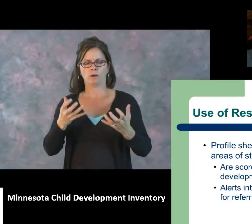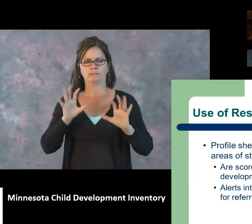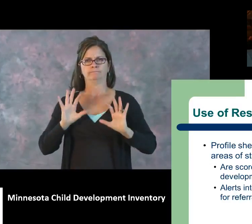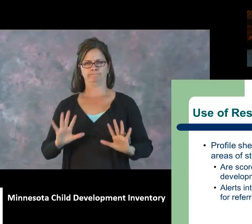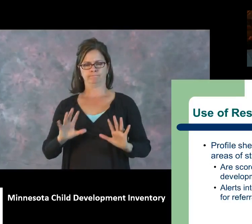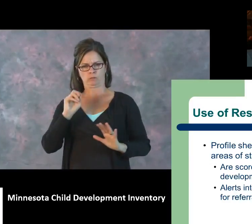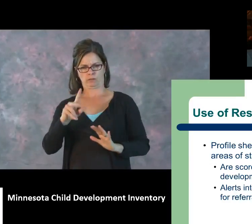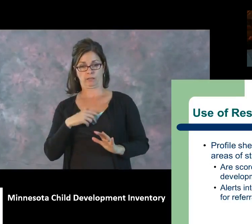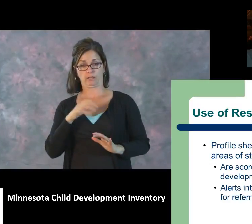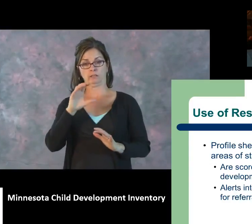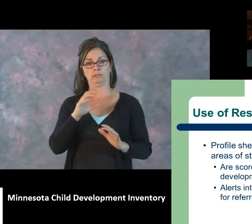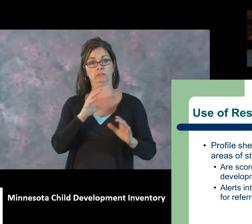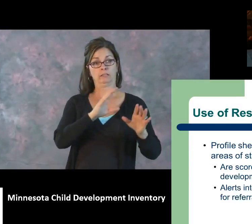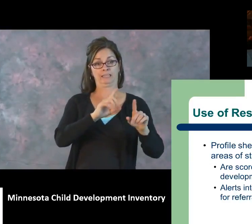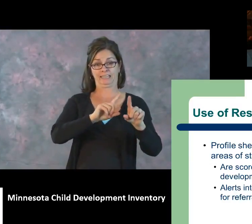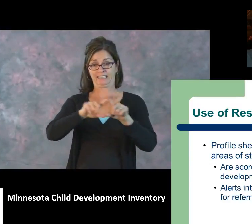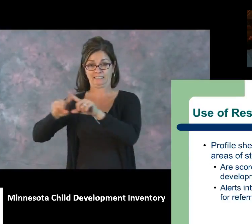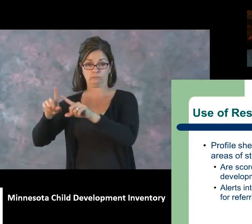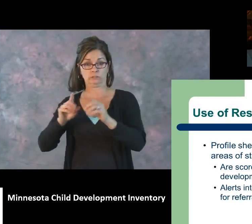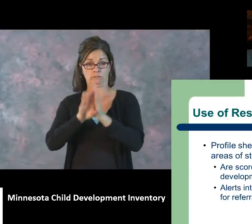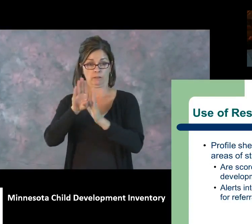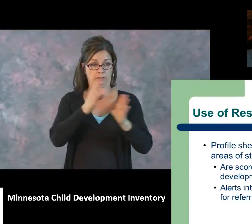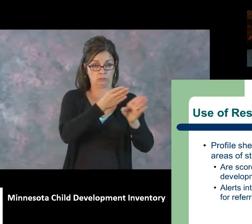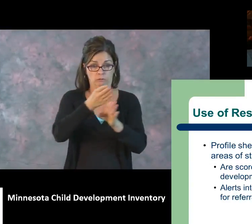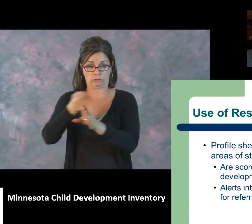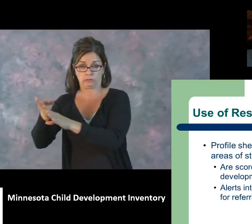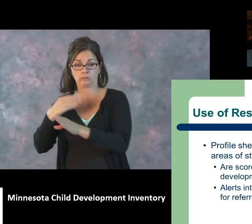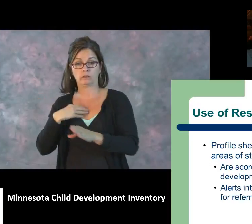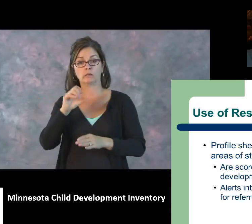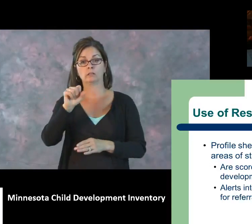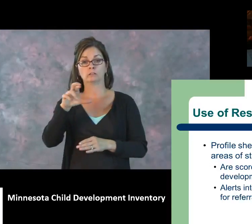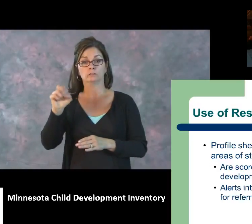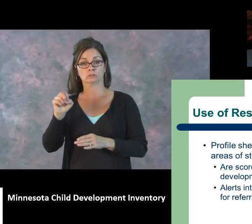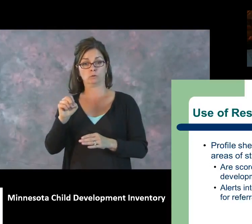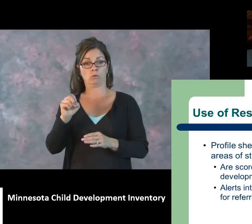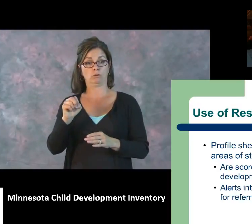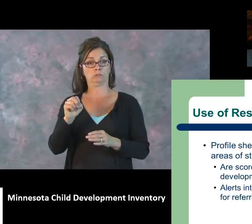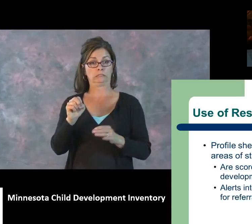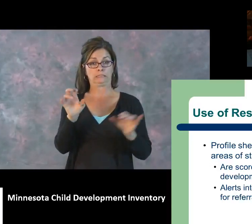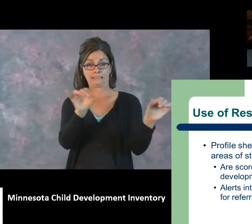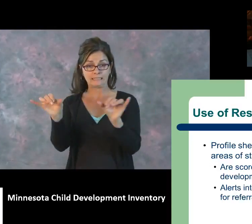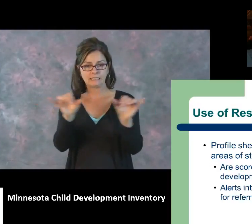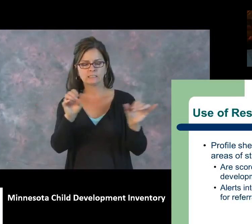the different developmental domains consistent with each other or do they vary?"